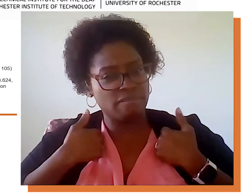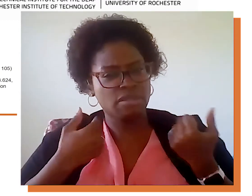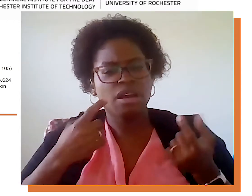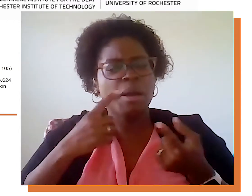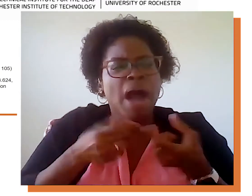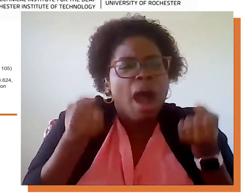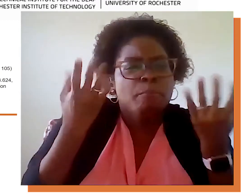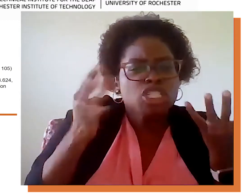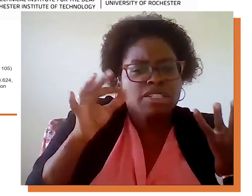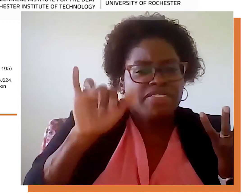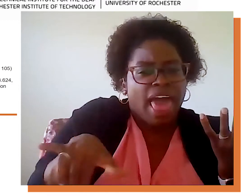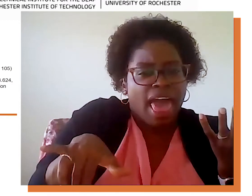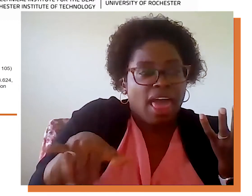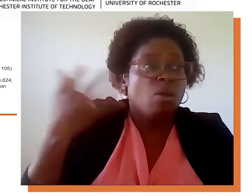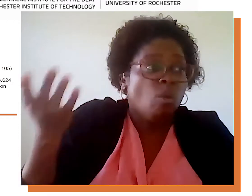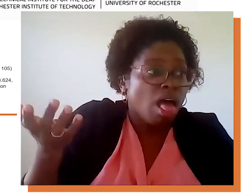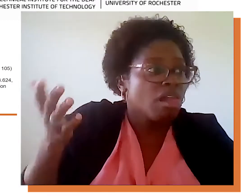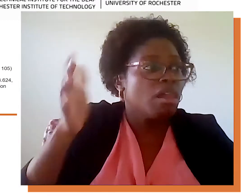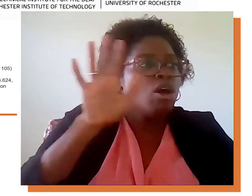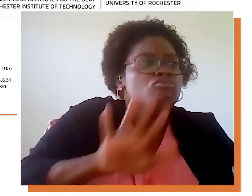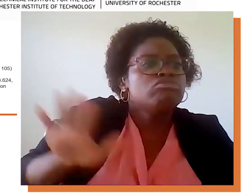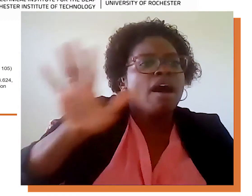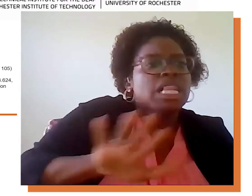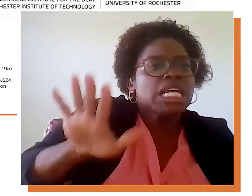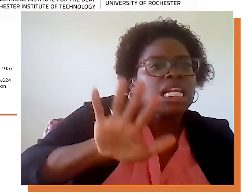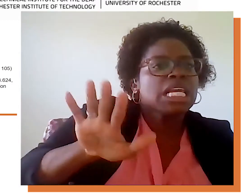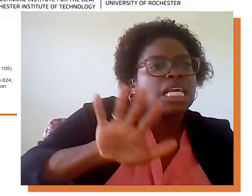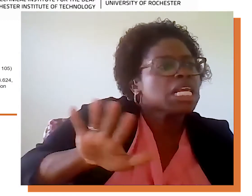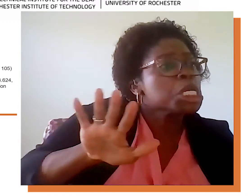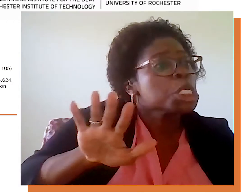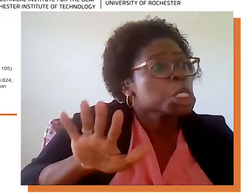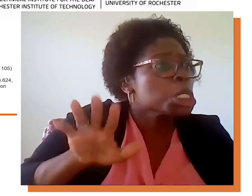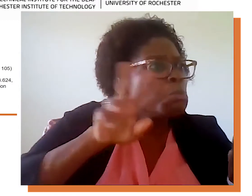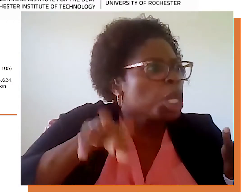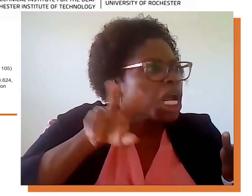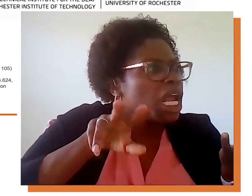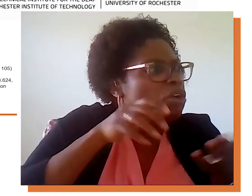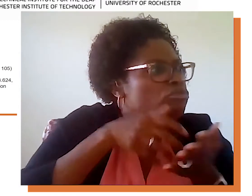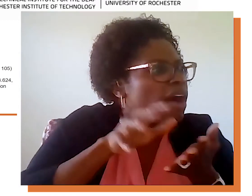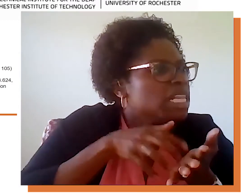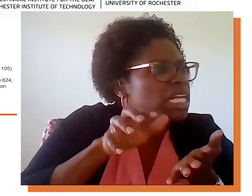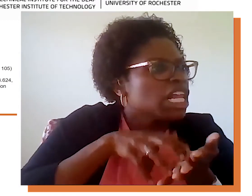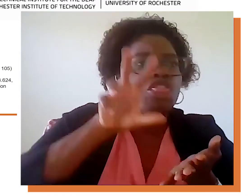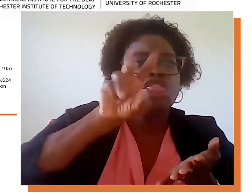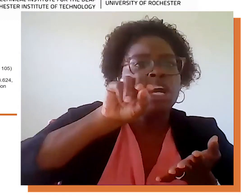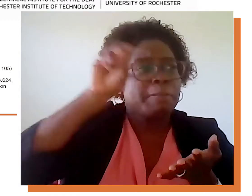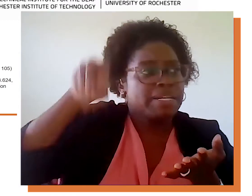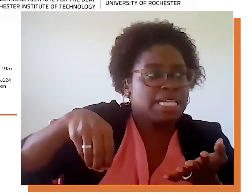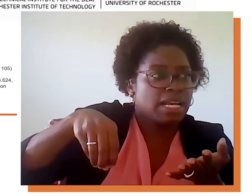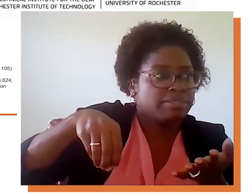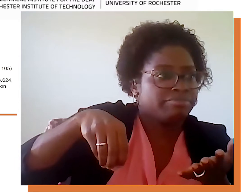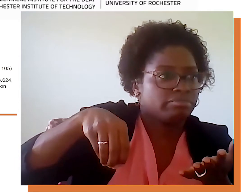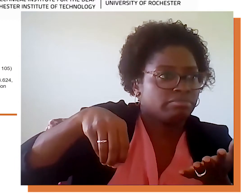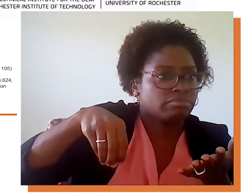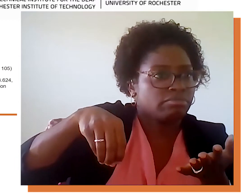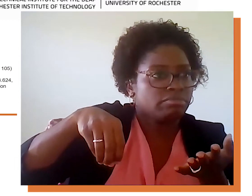So then I was curious how much they contribute, and I found roughly 30%.